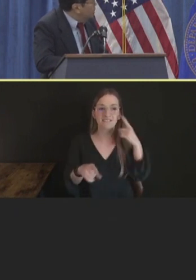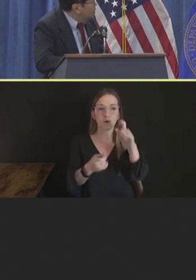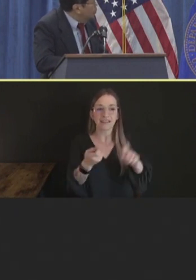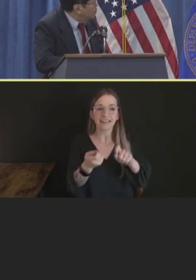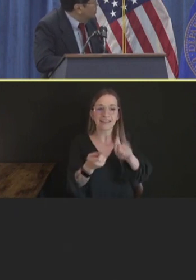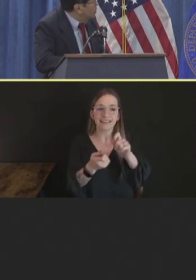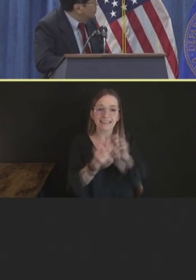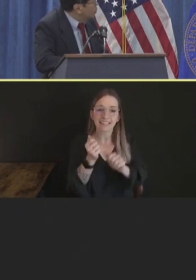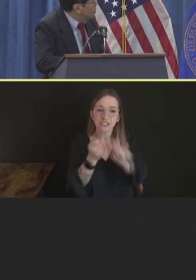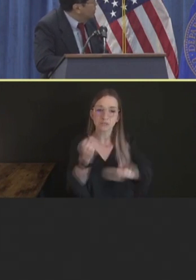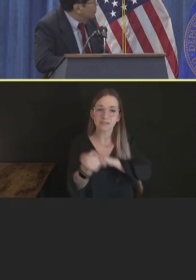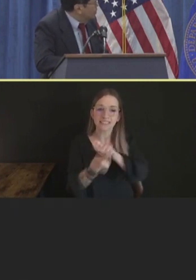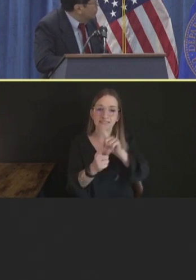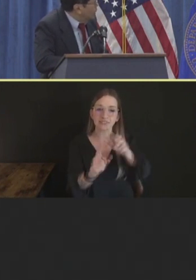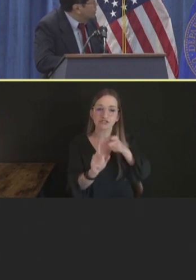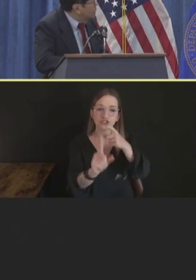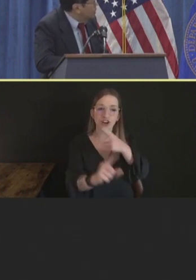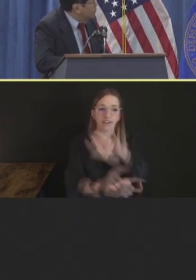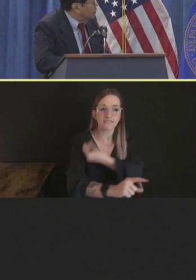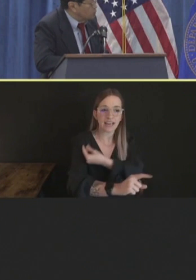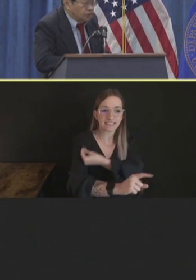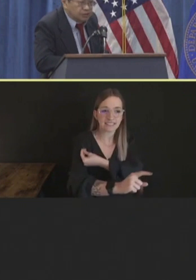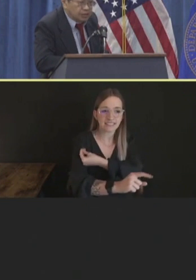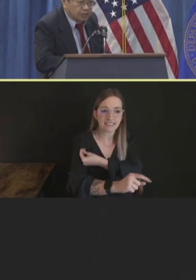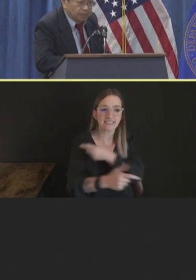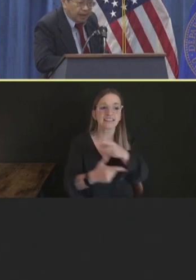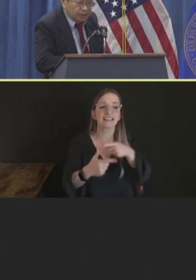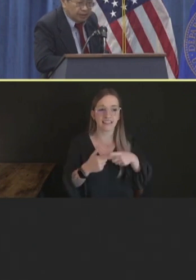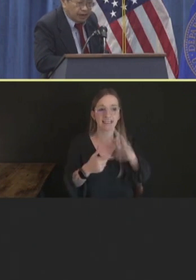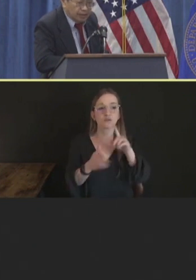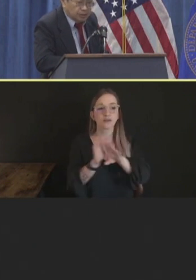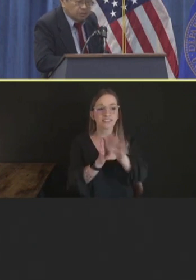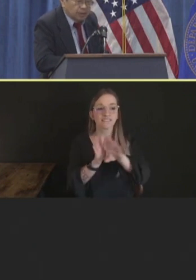And then whoever needed it would develop the Brighton case definitions and companion guides.